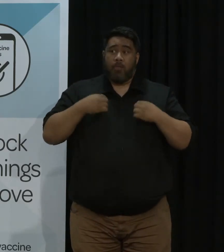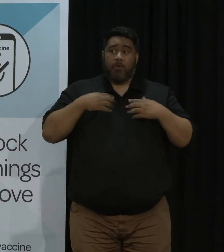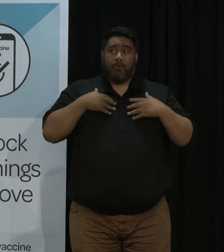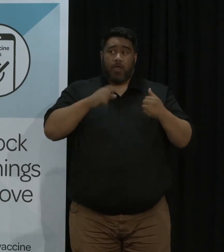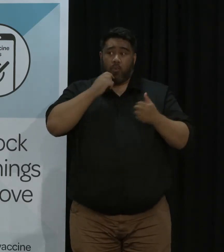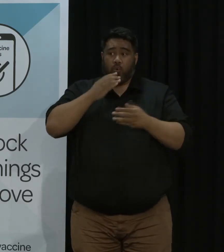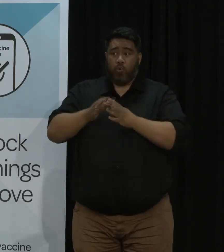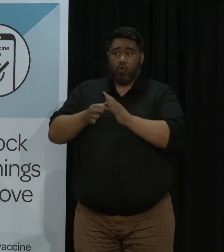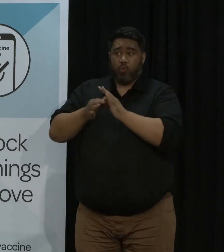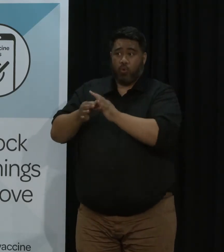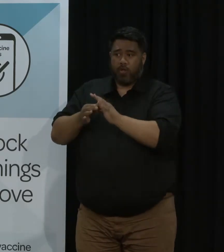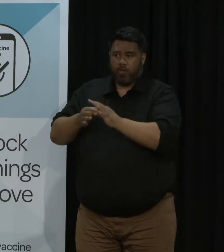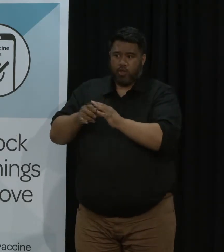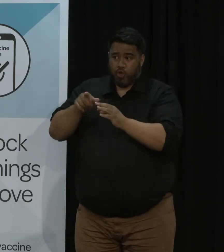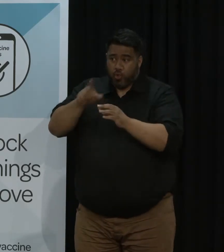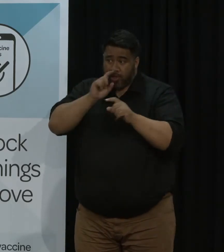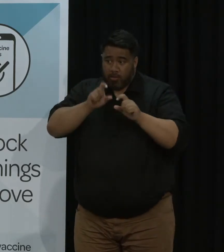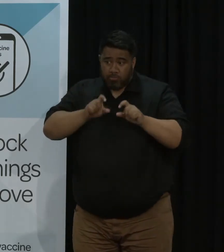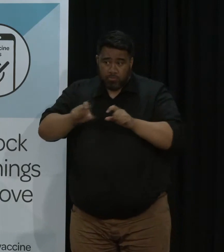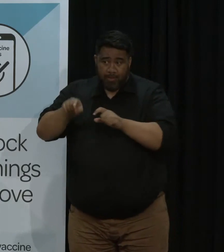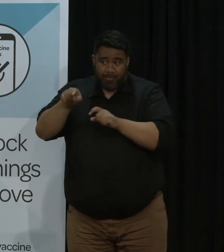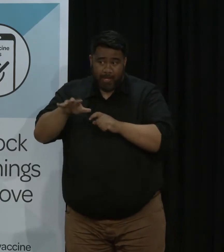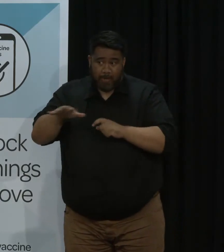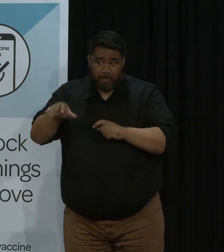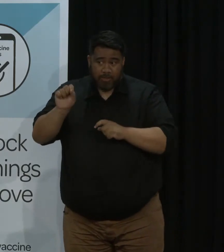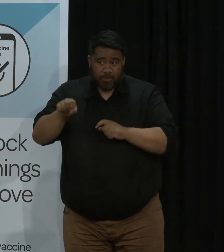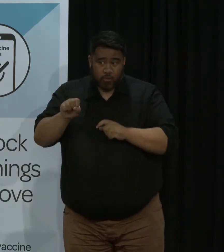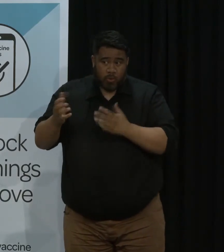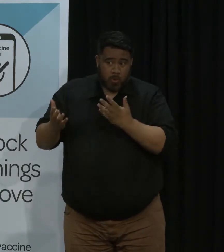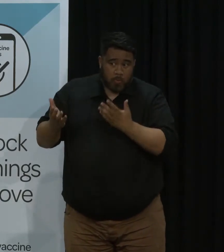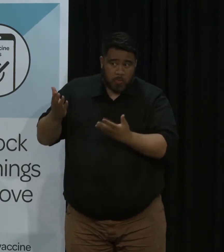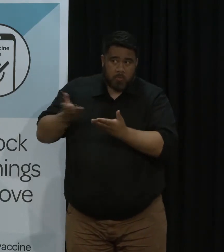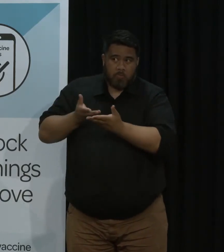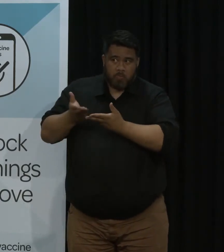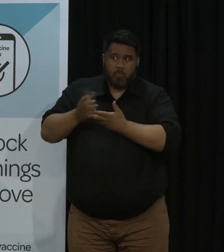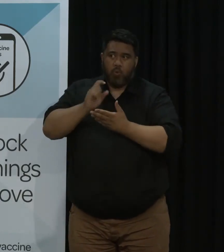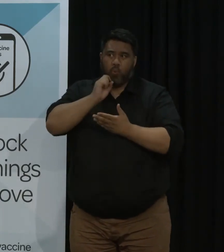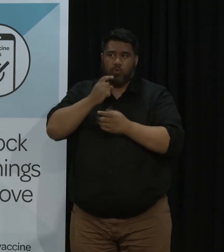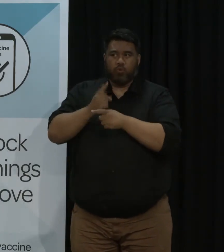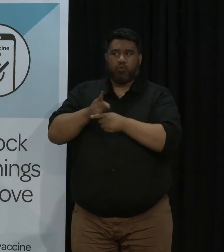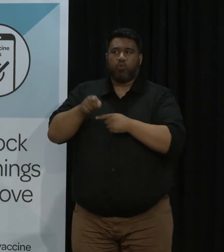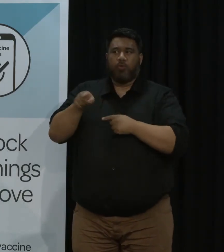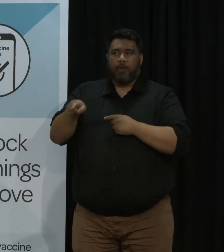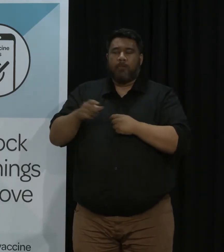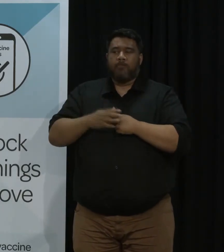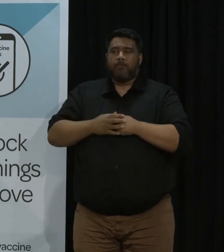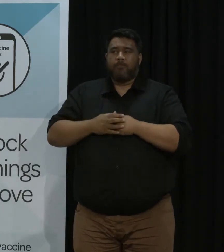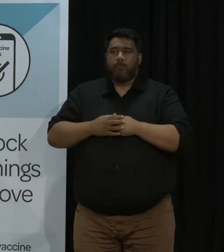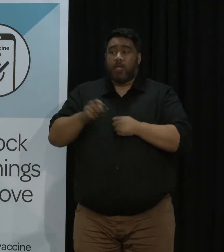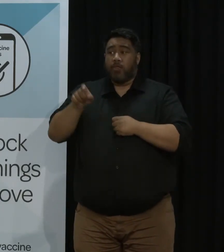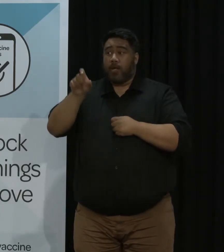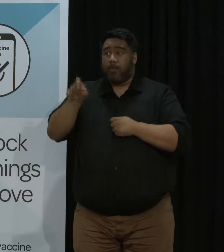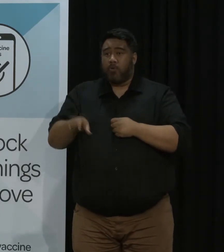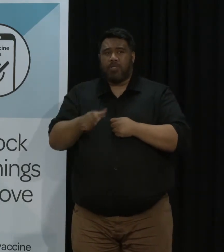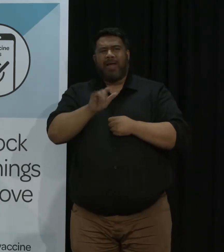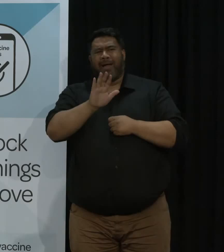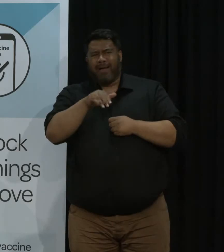a place that they can isolate. Regardless, the hub lick health unit will talk with that individual and work through whether or not they can